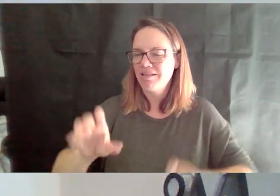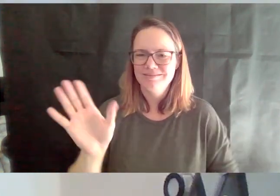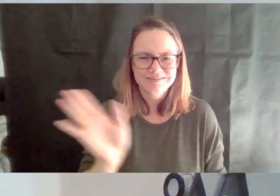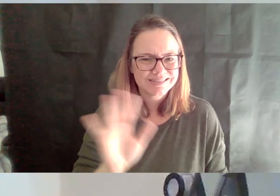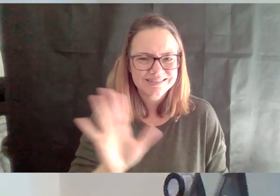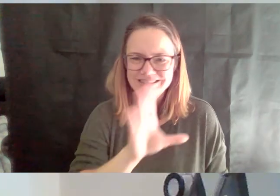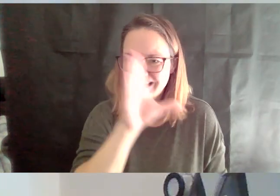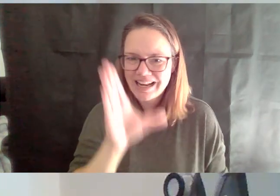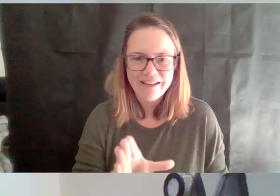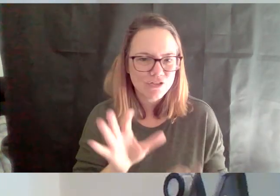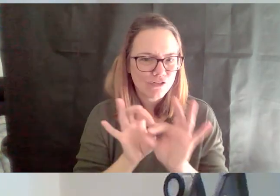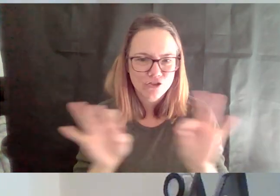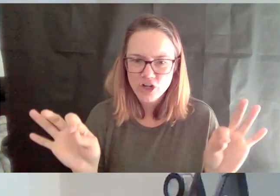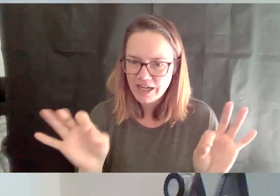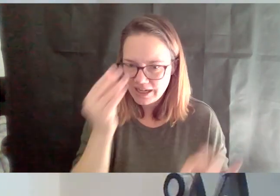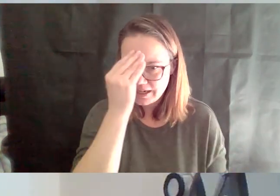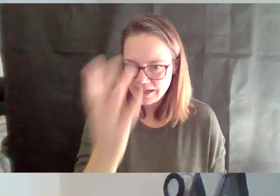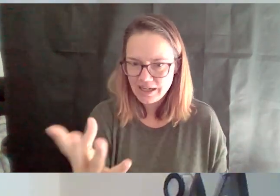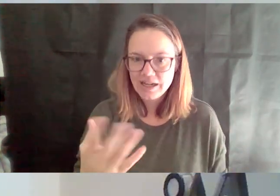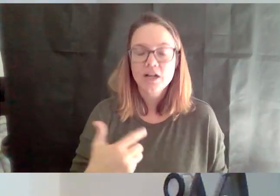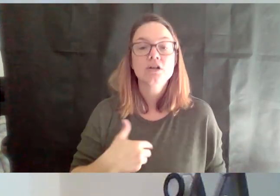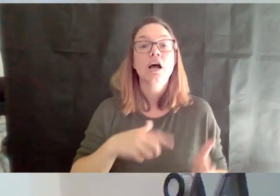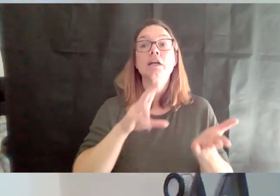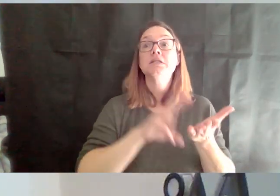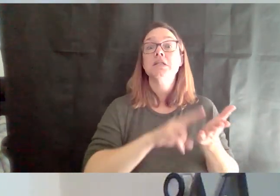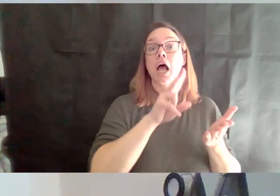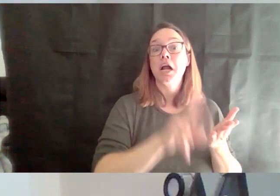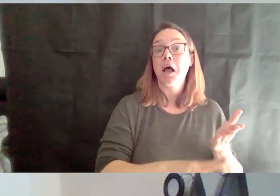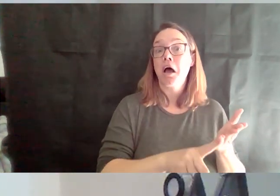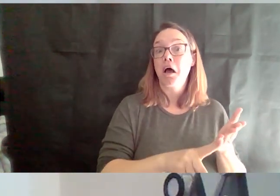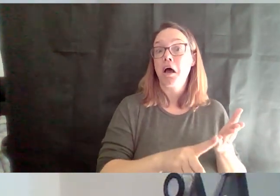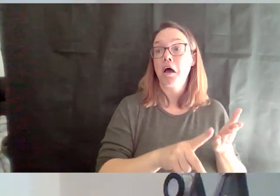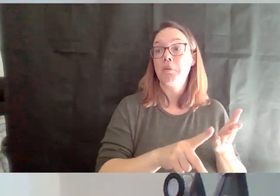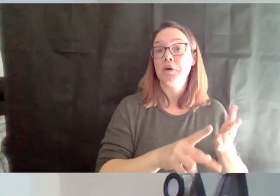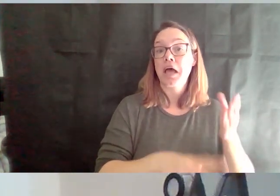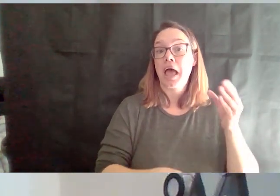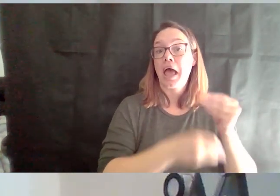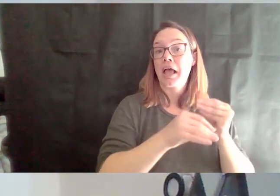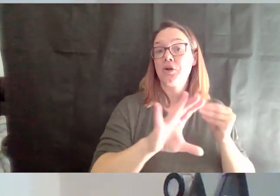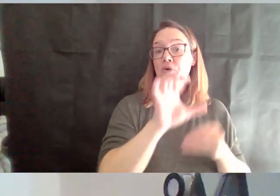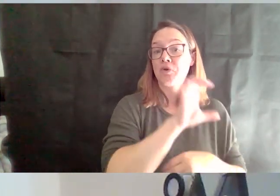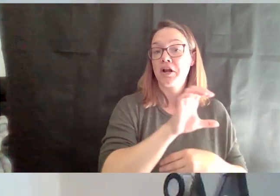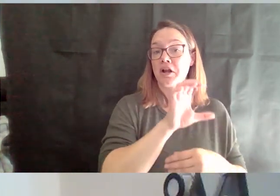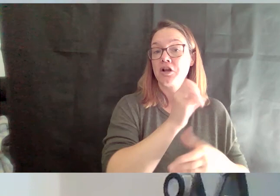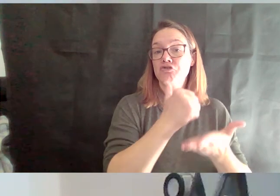And they'll say, well, sign up and put your credit card number in here, but we're not going to charge you.